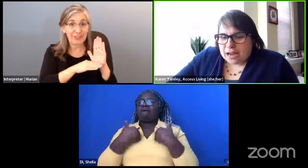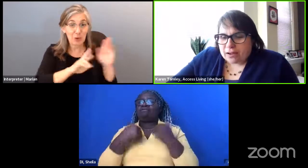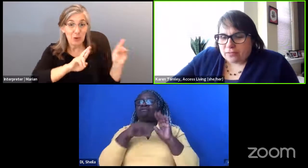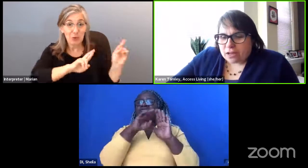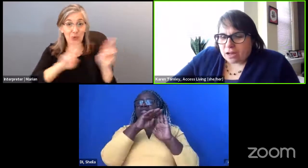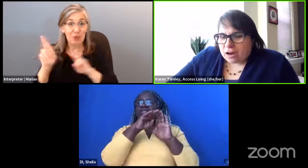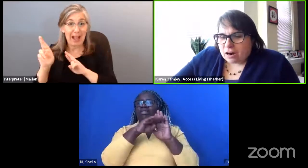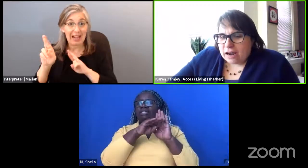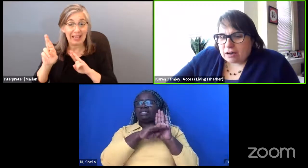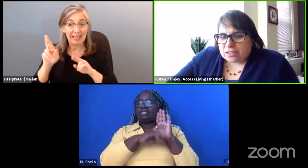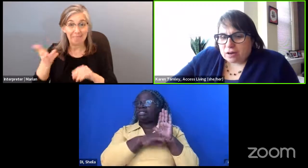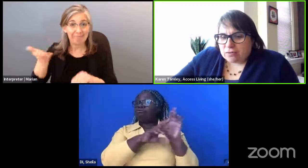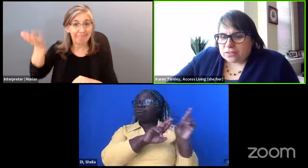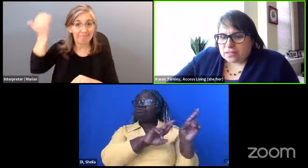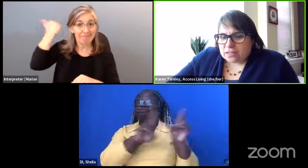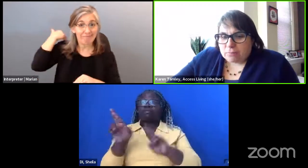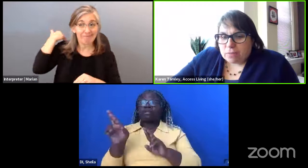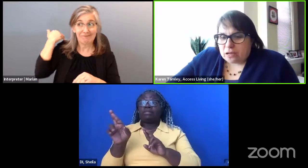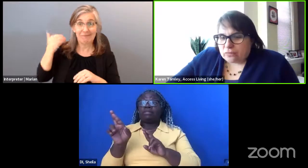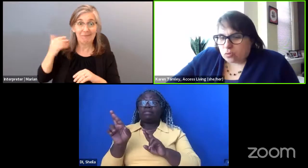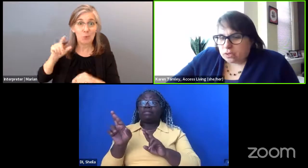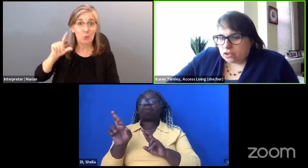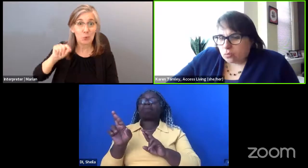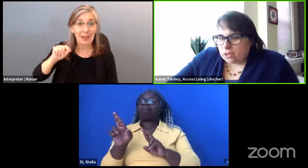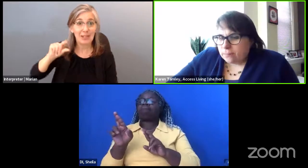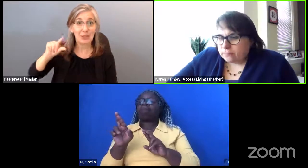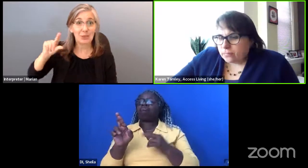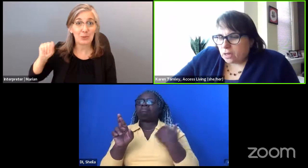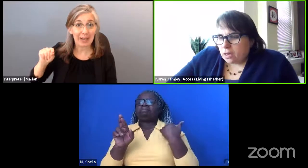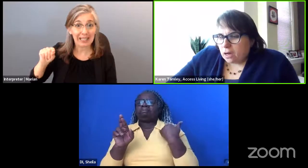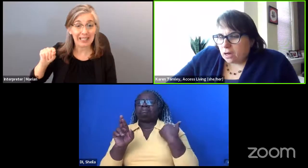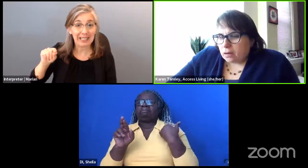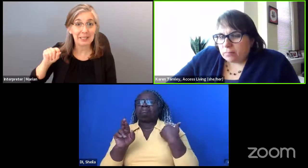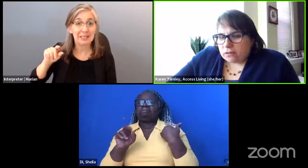to have our out-of-town visit of May of 2020.